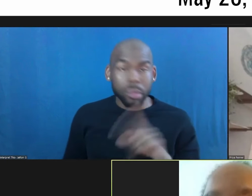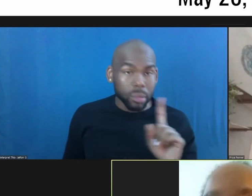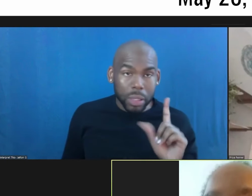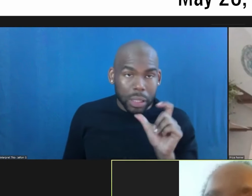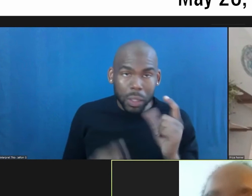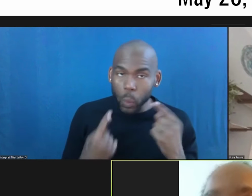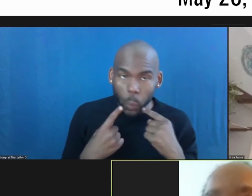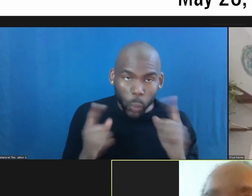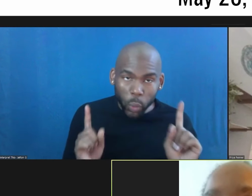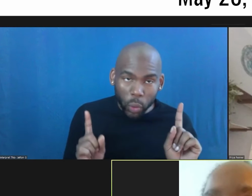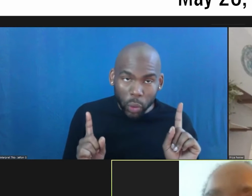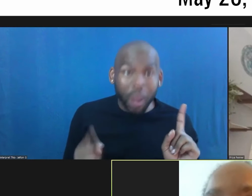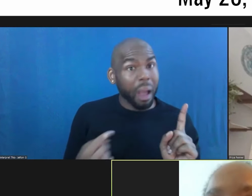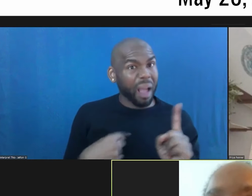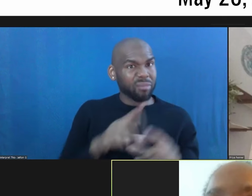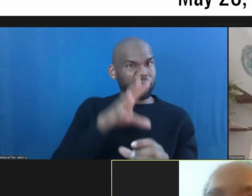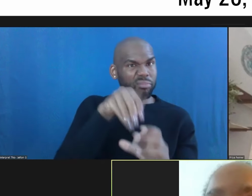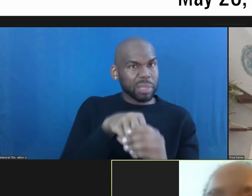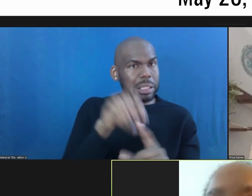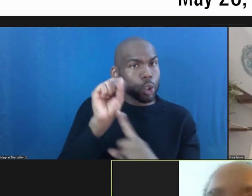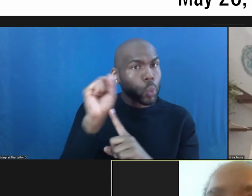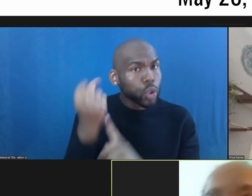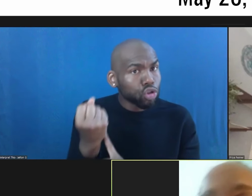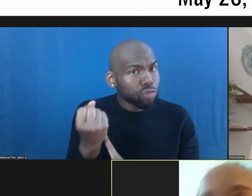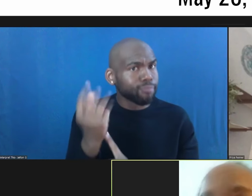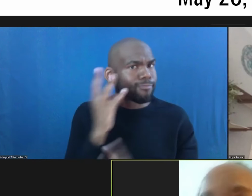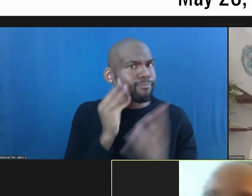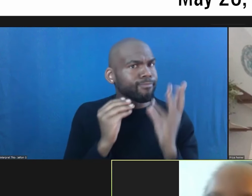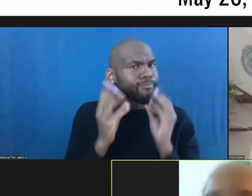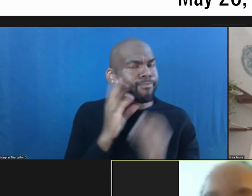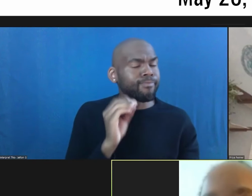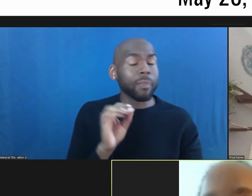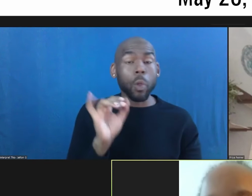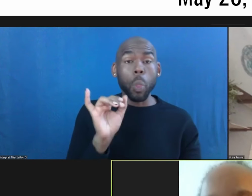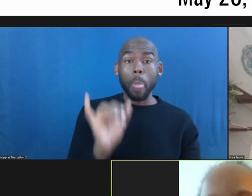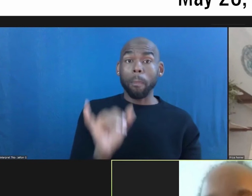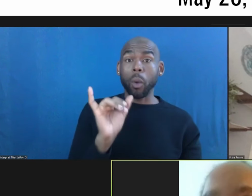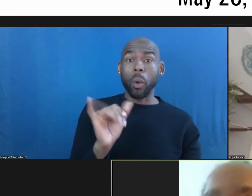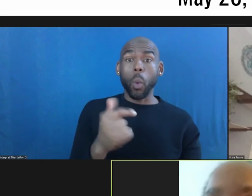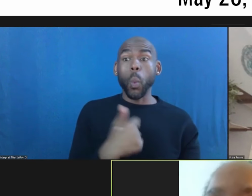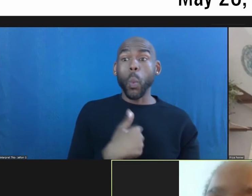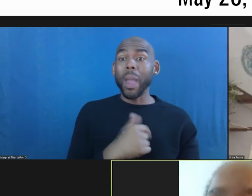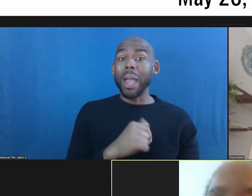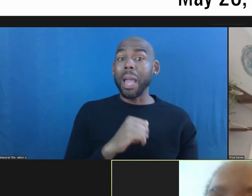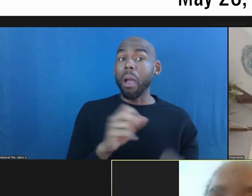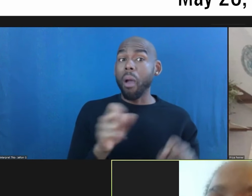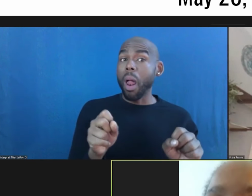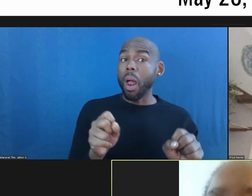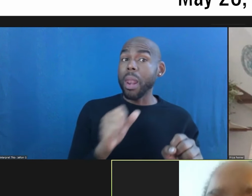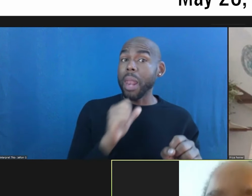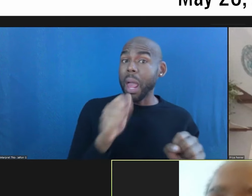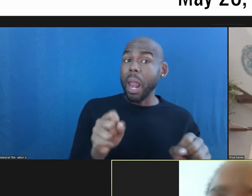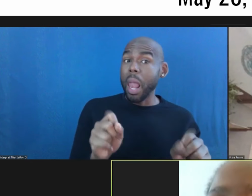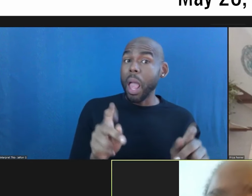in situations where, okay, so we're allowed to participate, but the environment is so